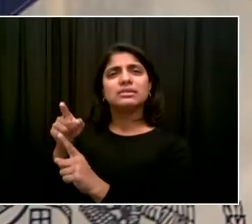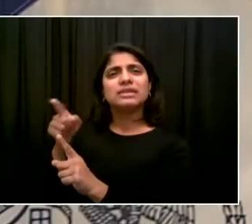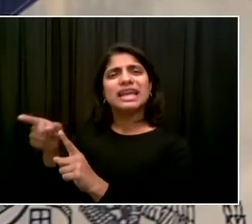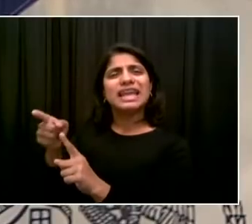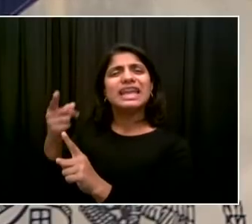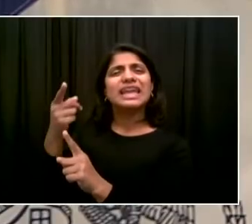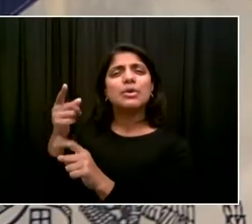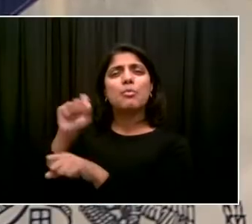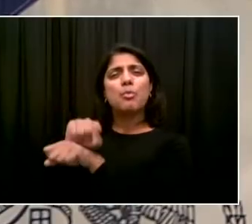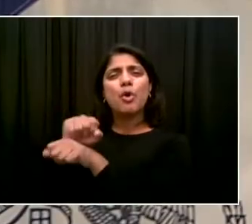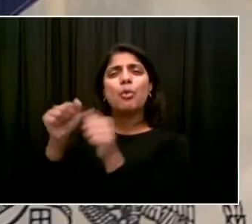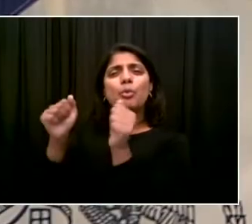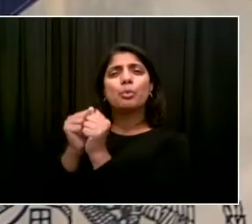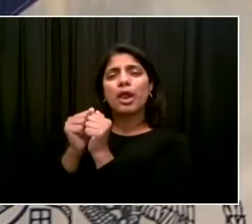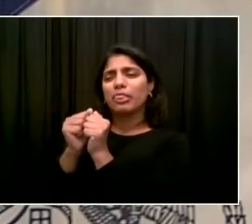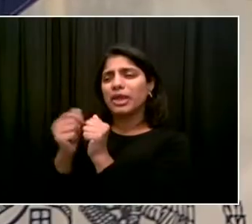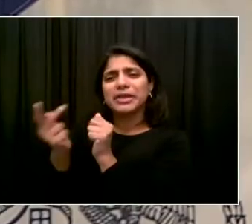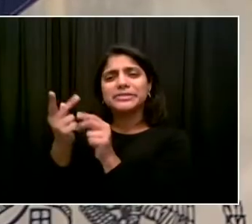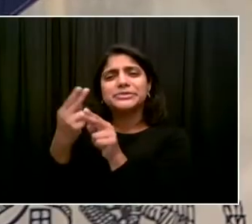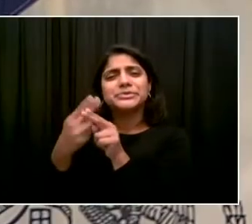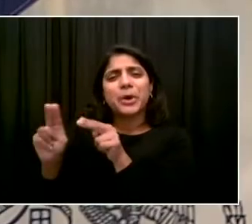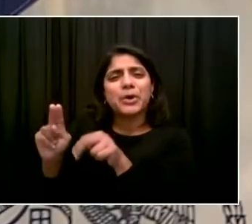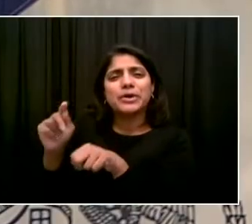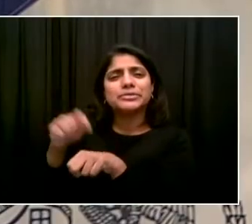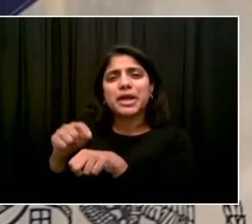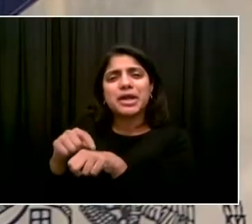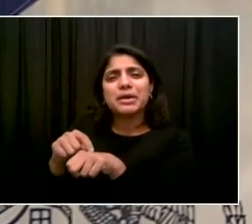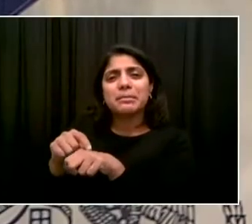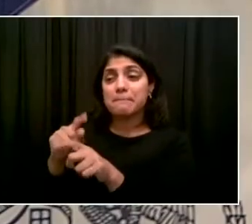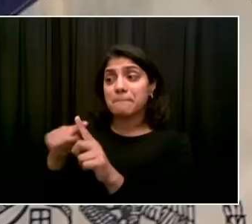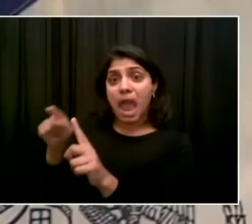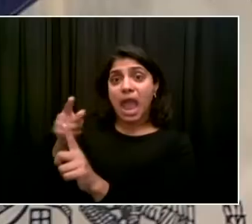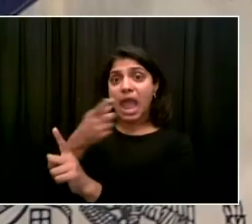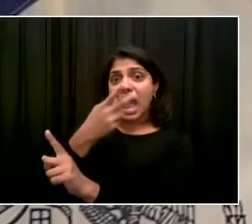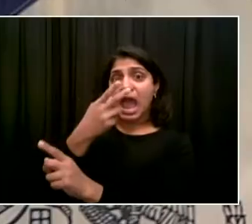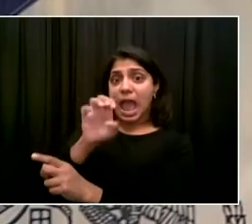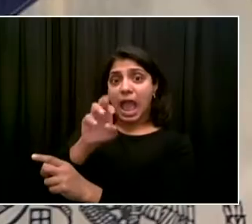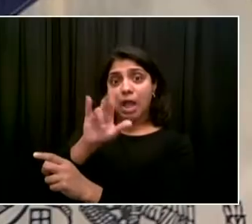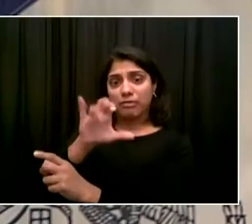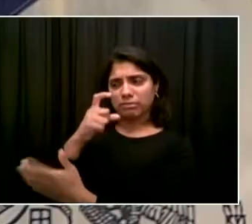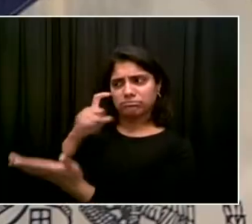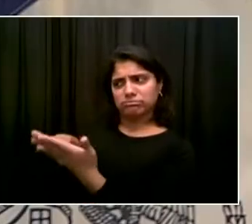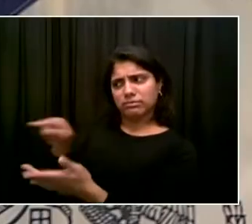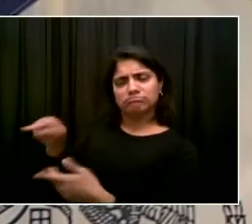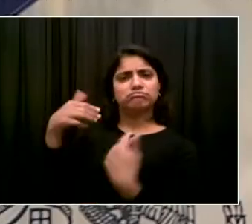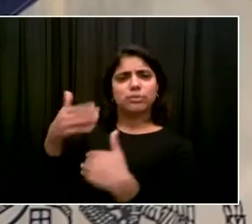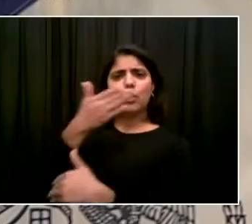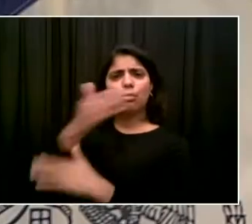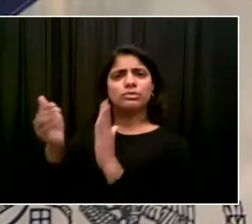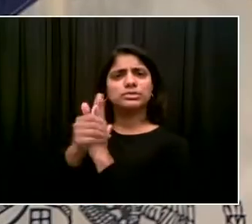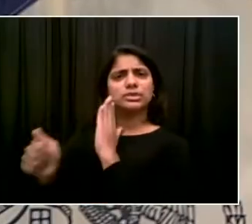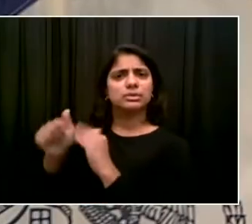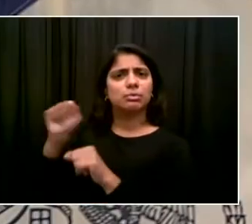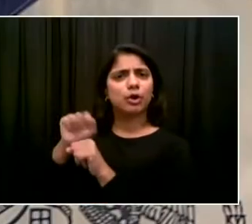WILBANKS TO SAY THAT HE I AS CAPABLE AND EXPERIENCED PERSON. I HTINK THERE